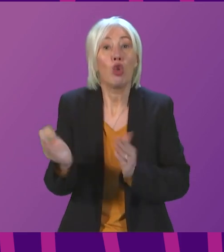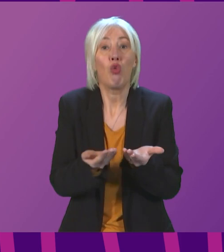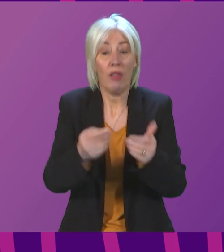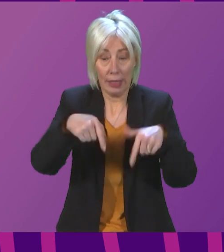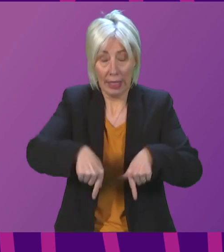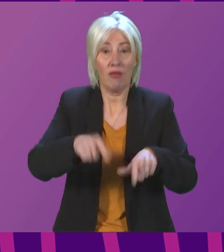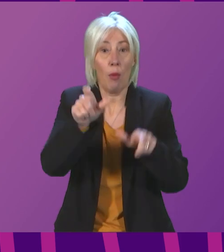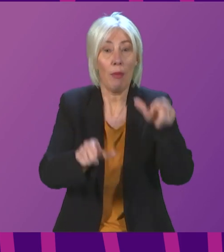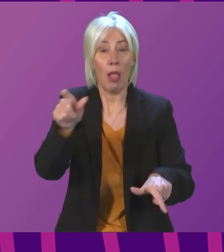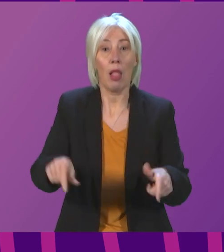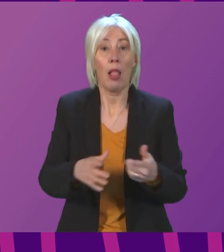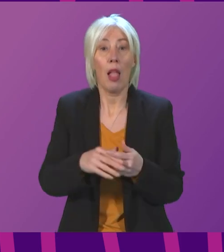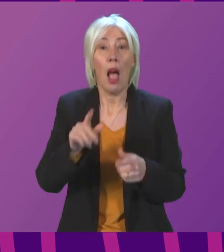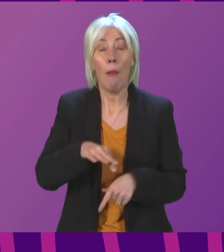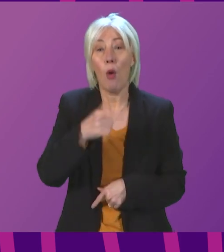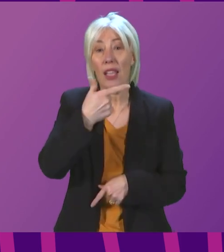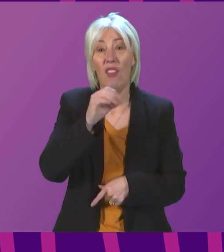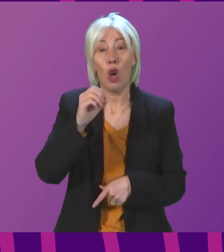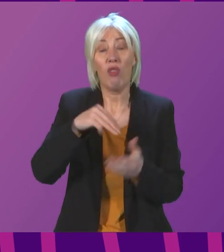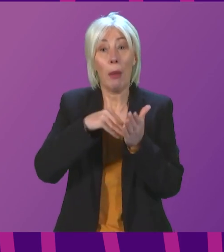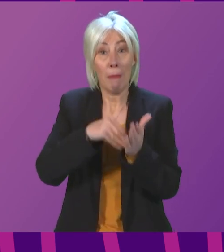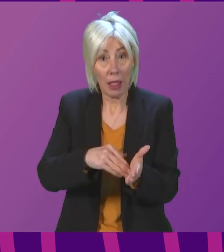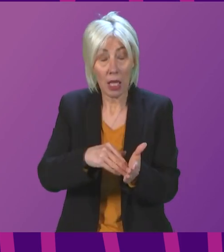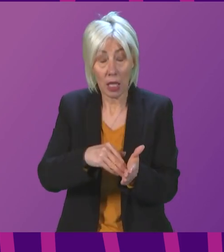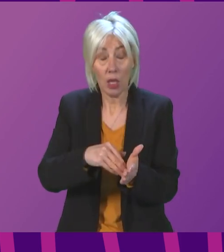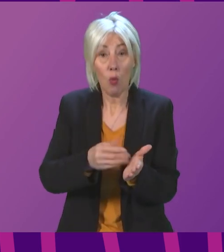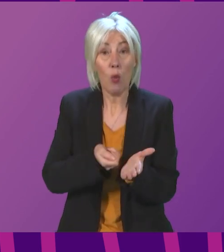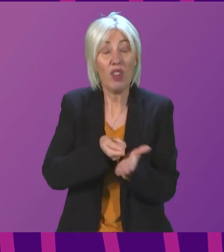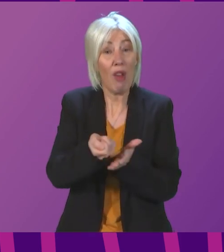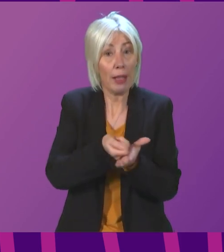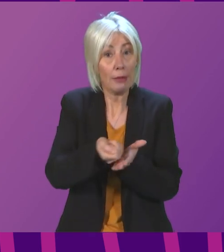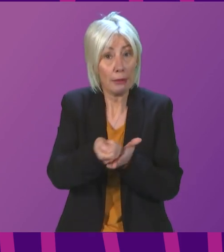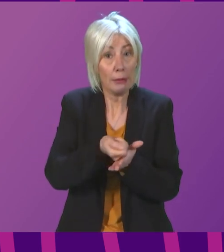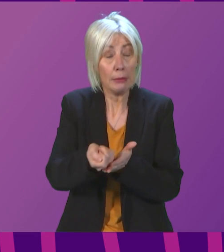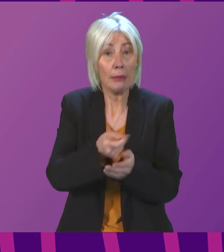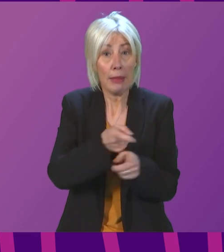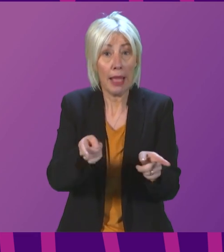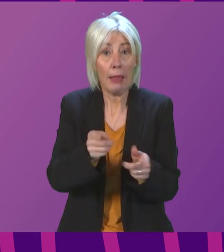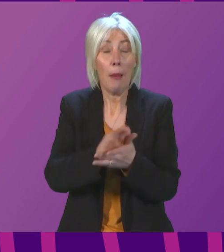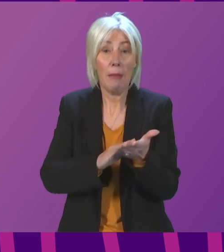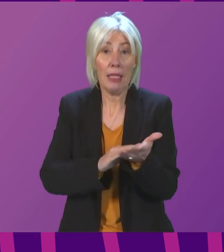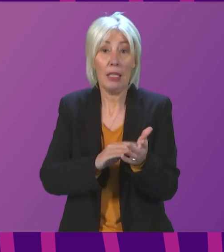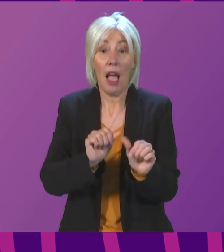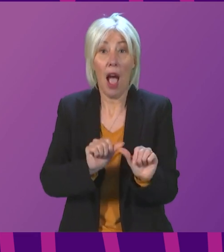options alone and then, when the projects are operational, rental fees in addition to